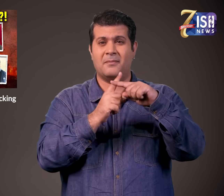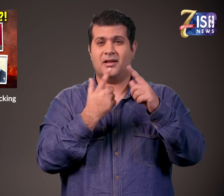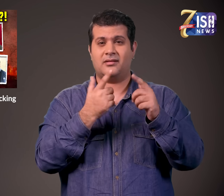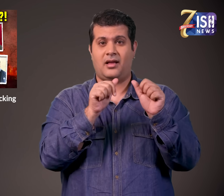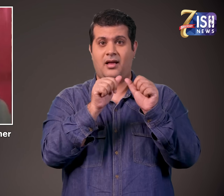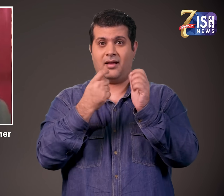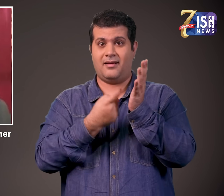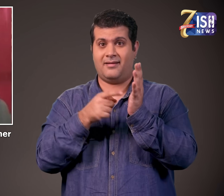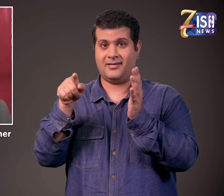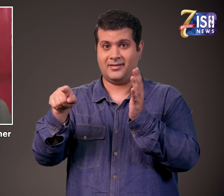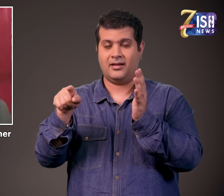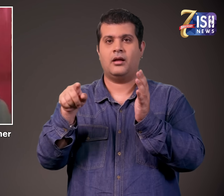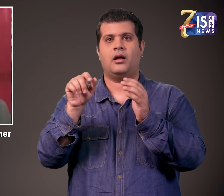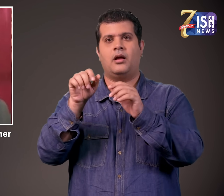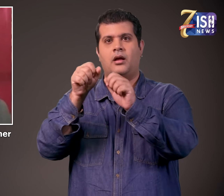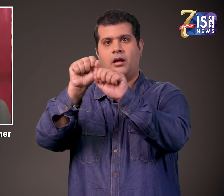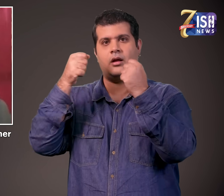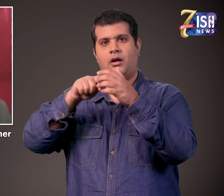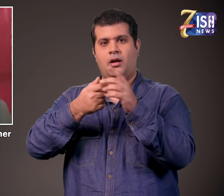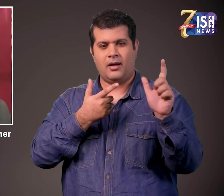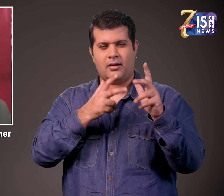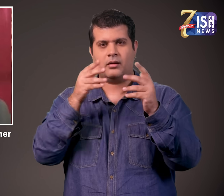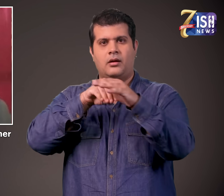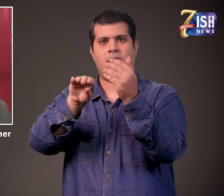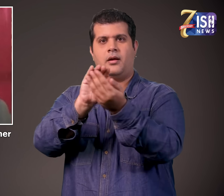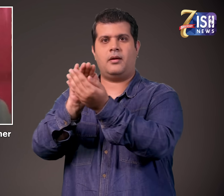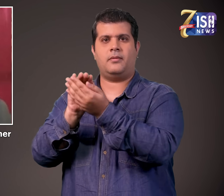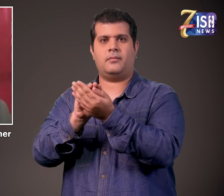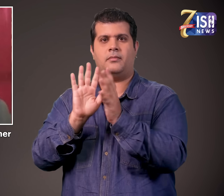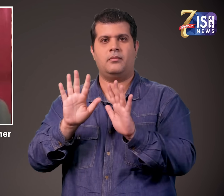The weapon was later recovered from Dr. Adeel's locker.